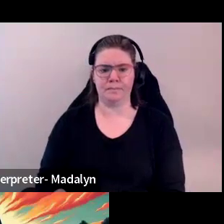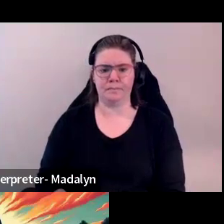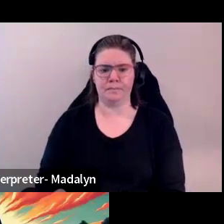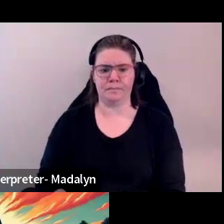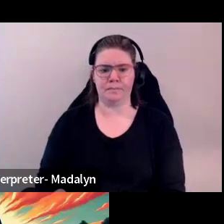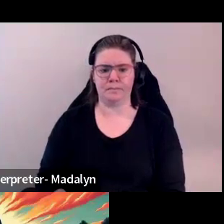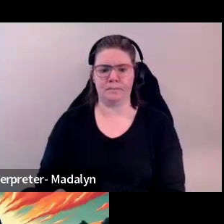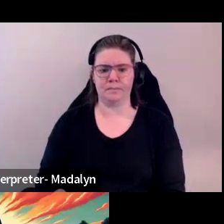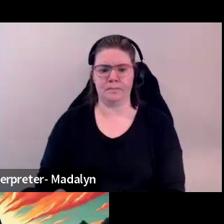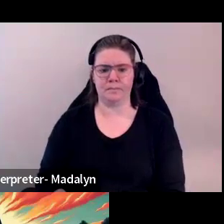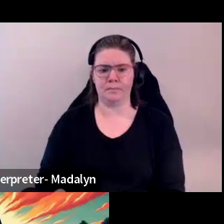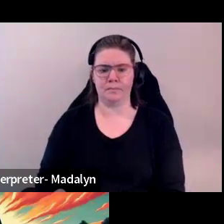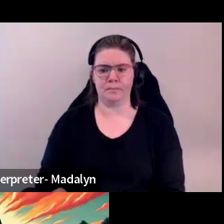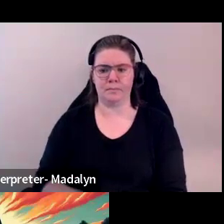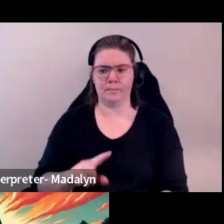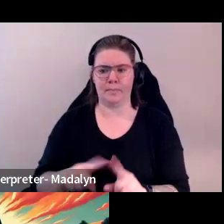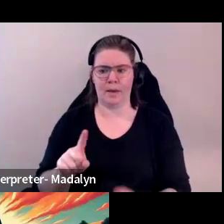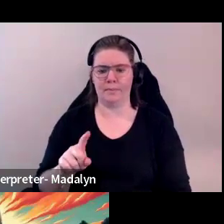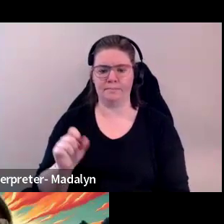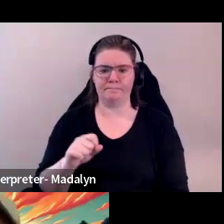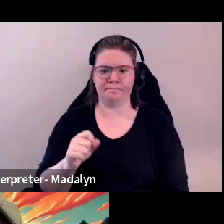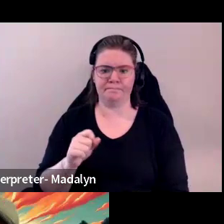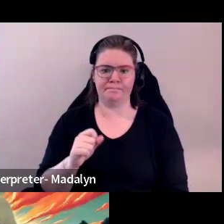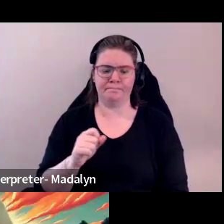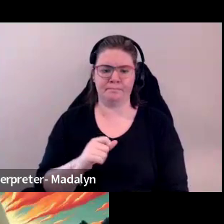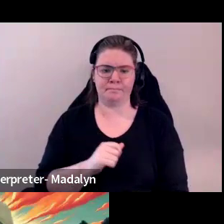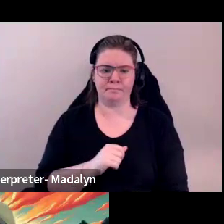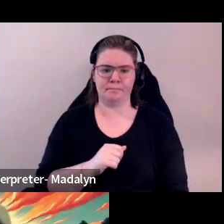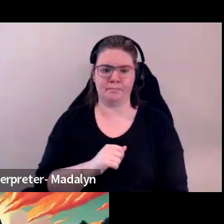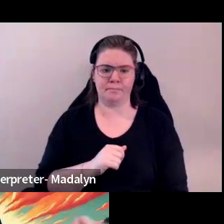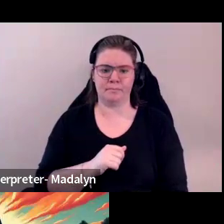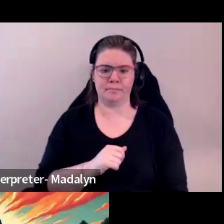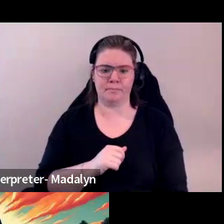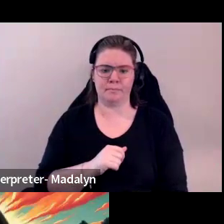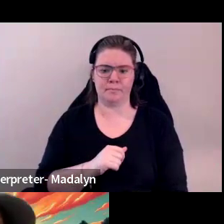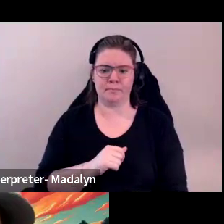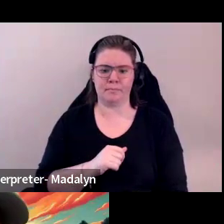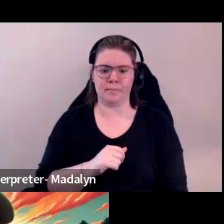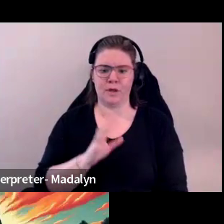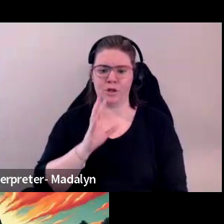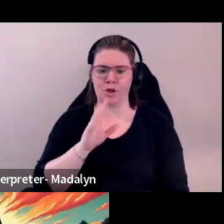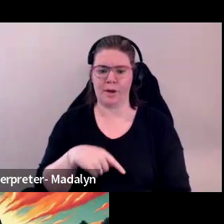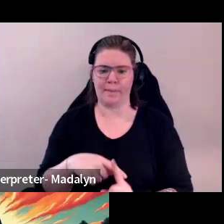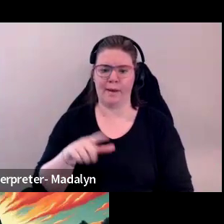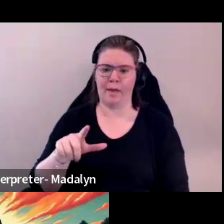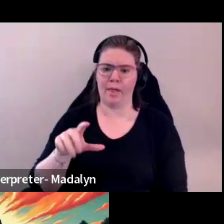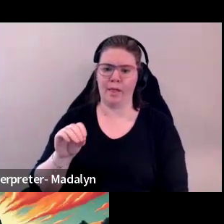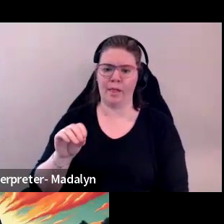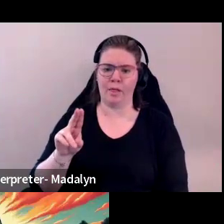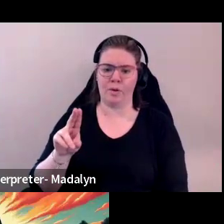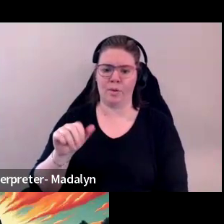Tom Olin: it it is at one. We've got a you know. You talk about Luanne, you know. Live on, Kitty, you know God, you know.